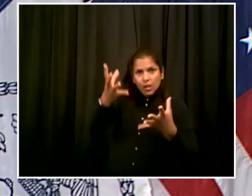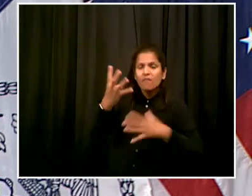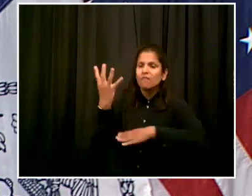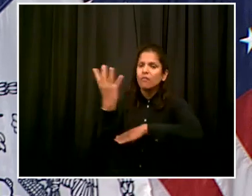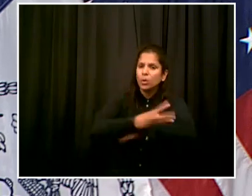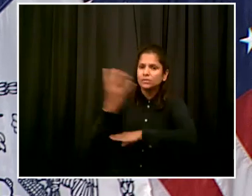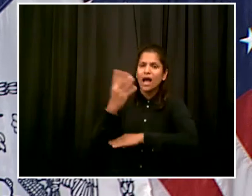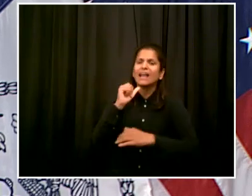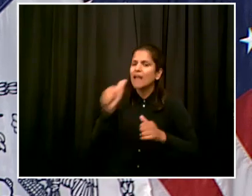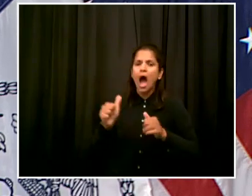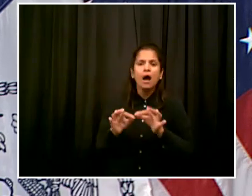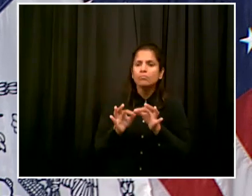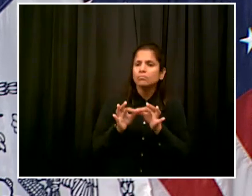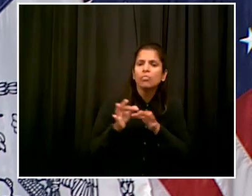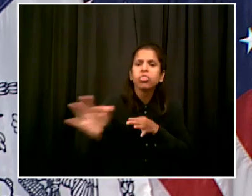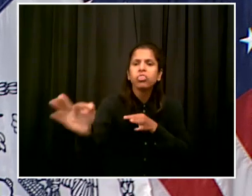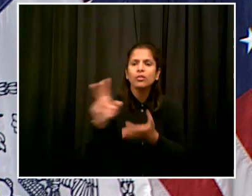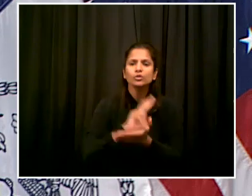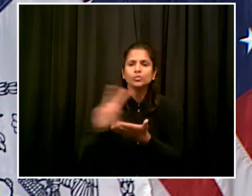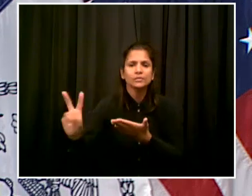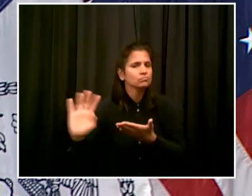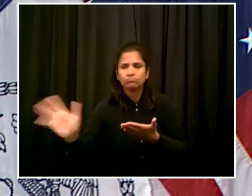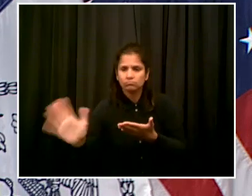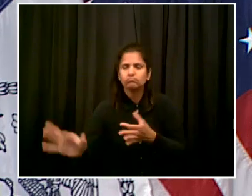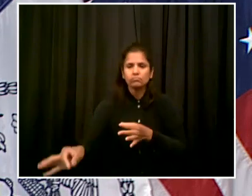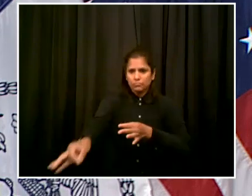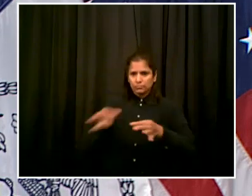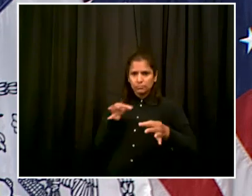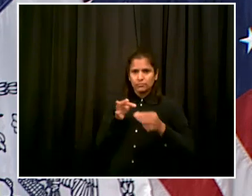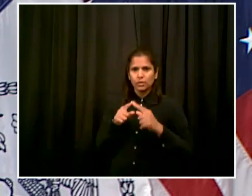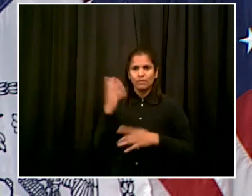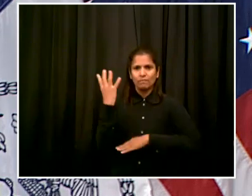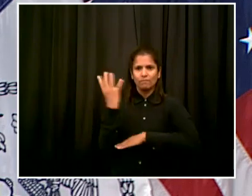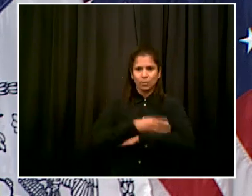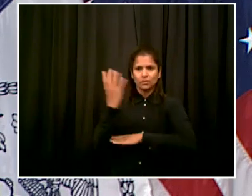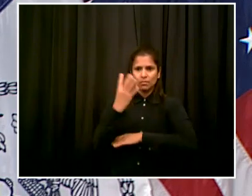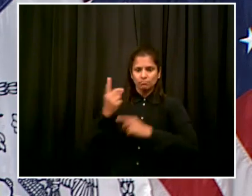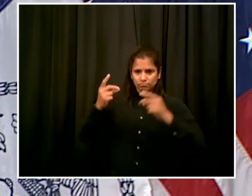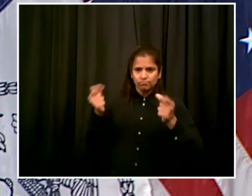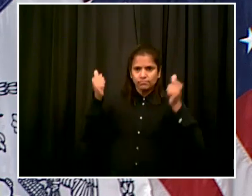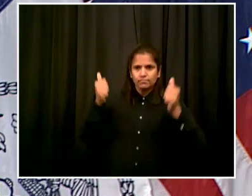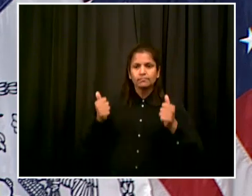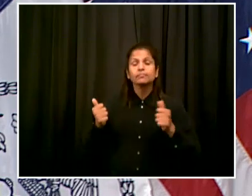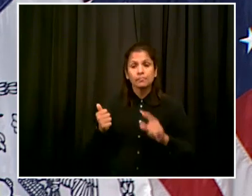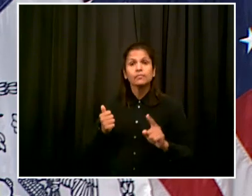TURNAROUND FOR NEW YORK ITCY LLWI BEFOR U